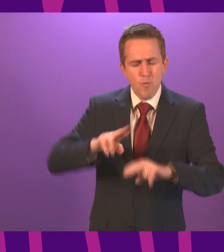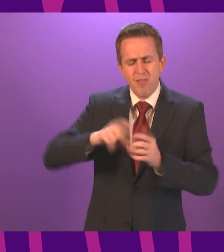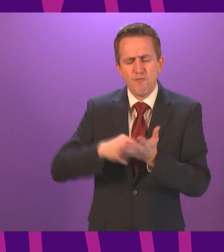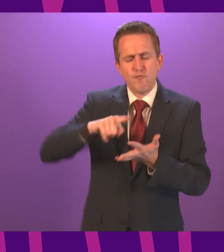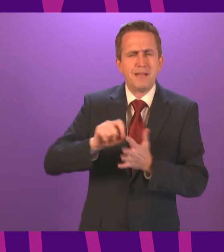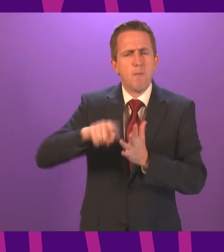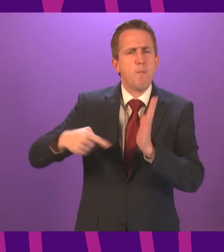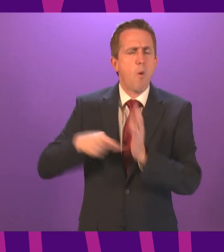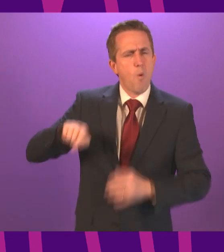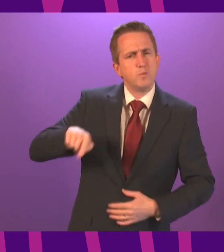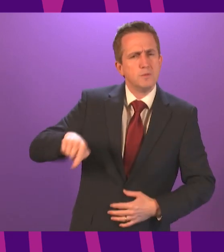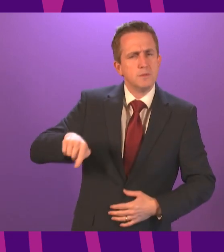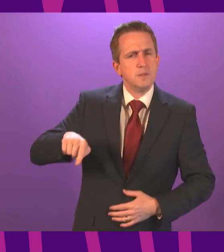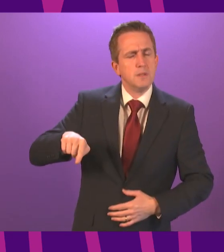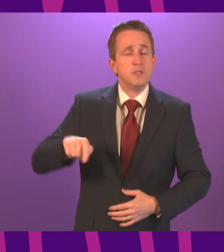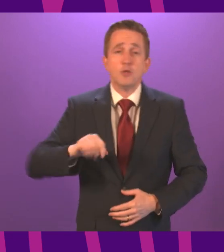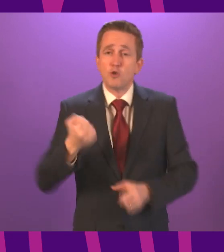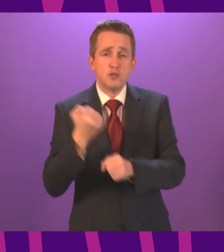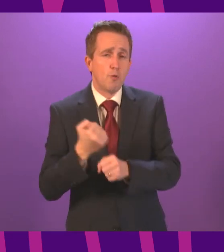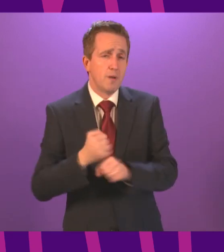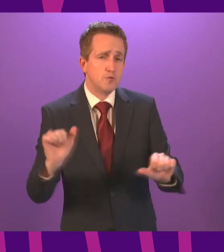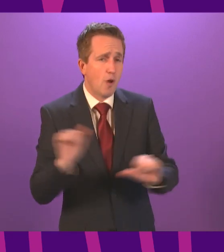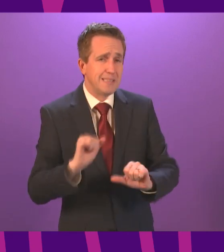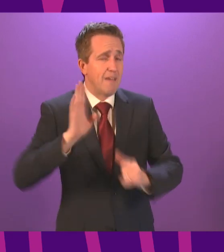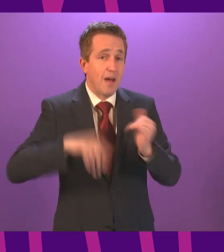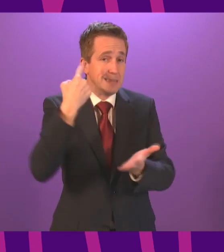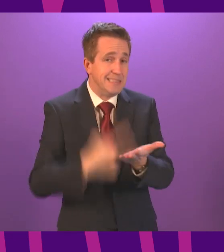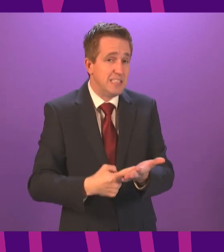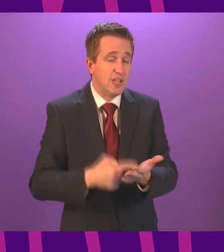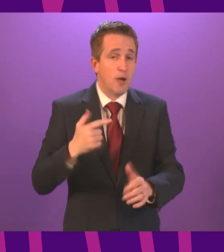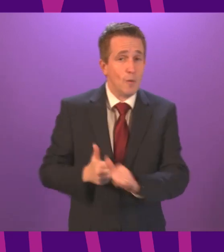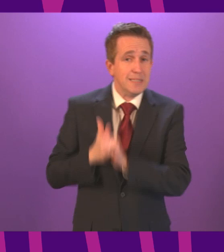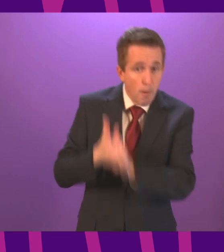have not yet made a final decision on whether to support the designation of free ports in Scotland.